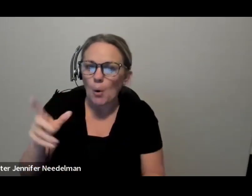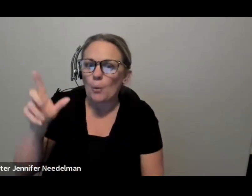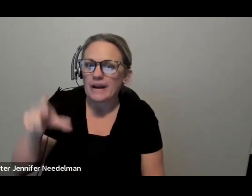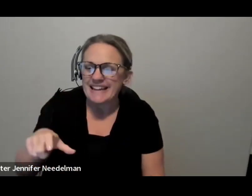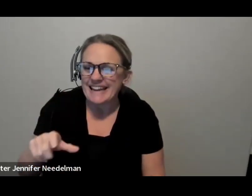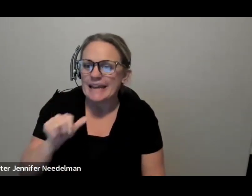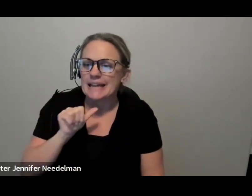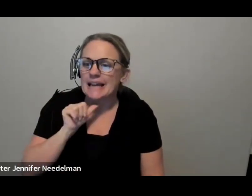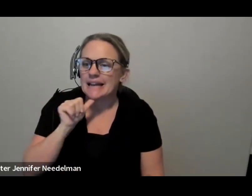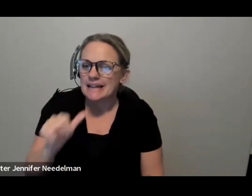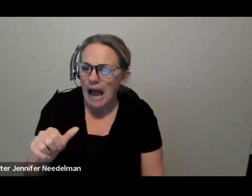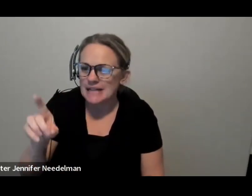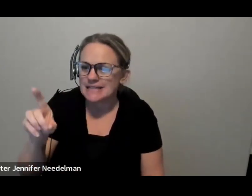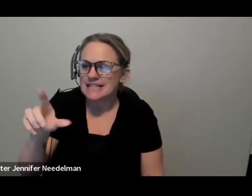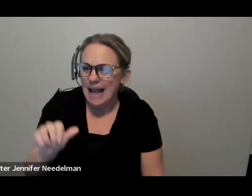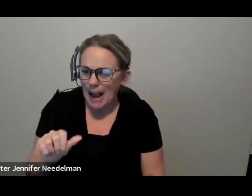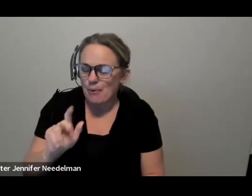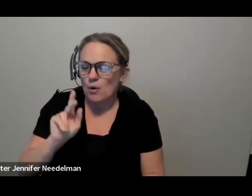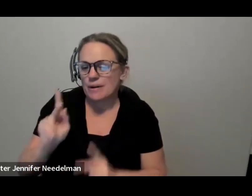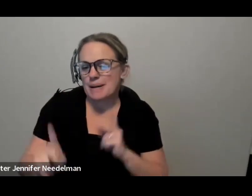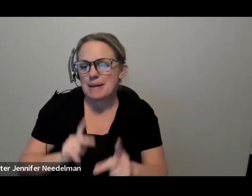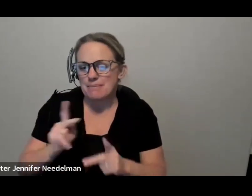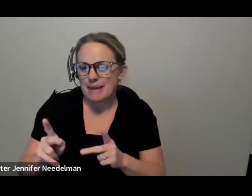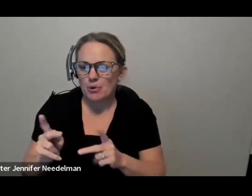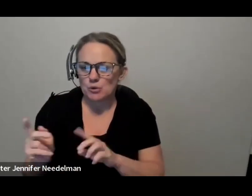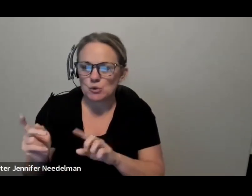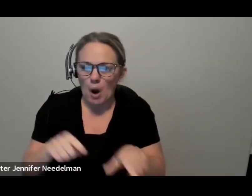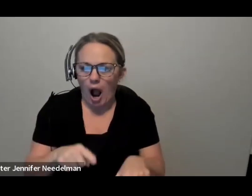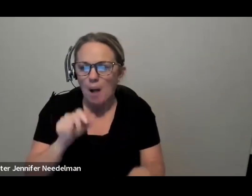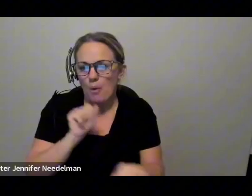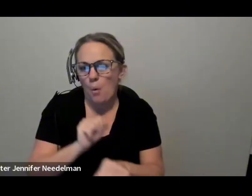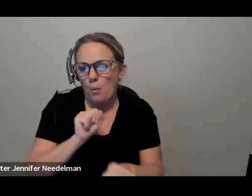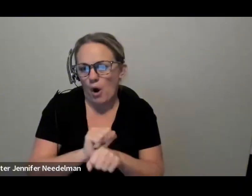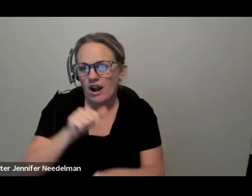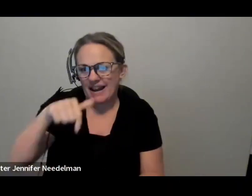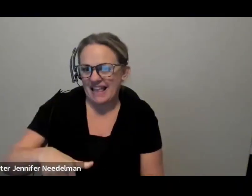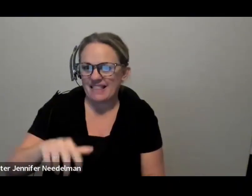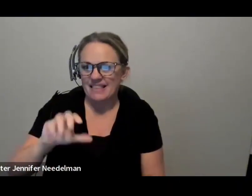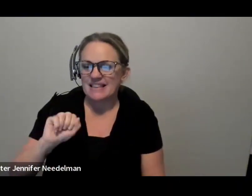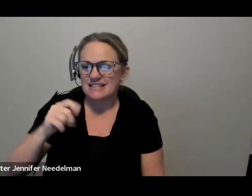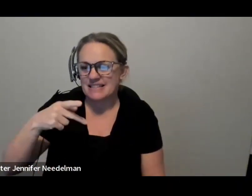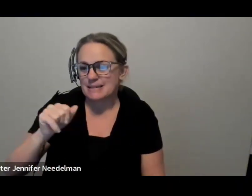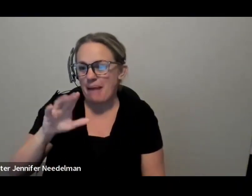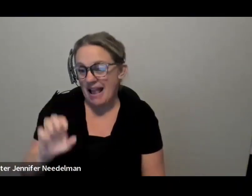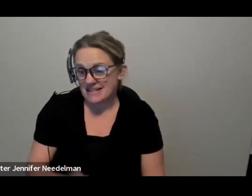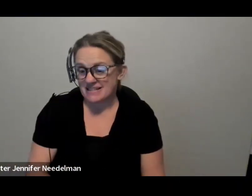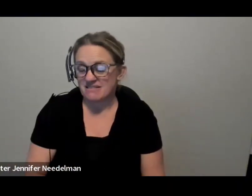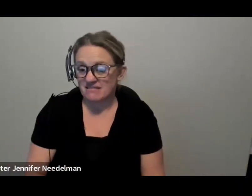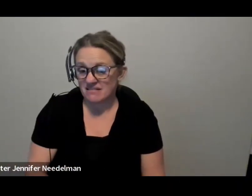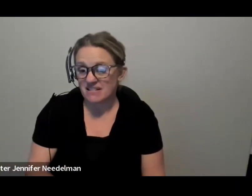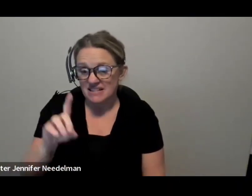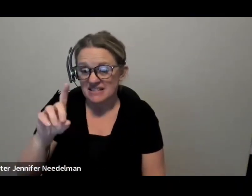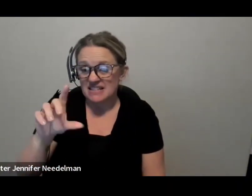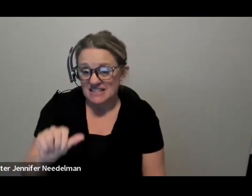to come work in this space. 'cause I feel that disabled people face a lot of burnout